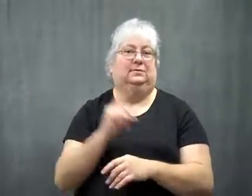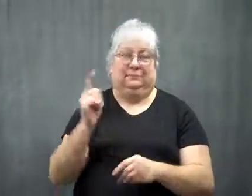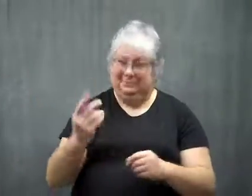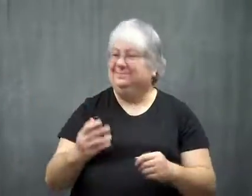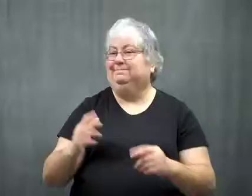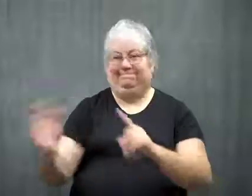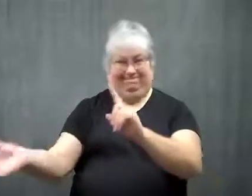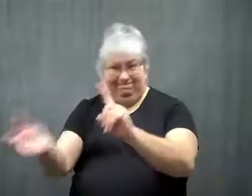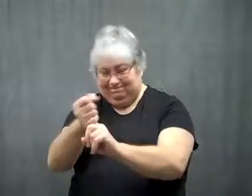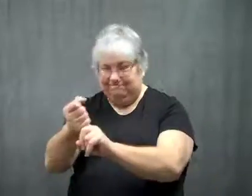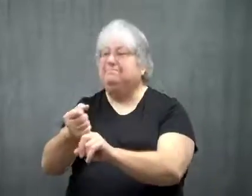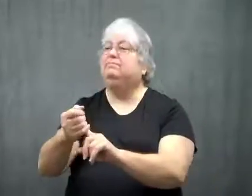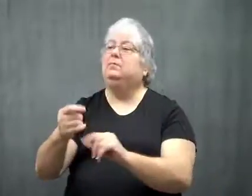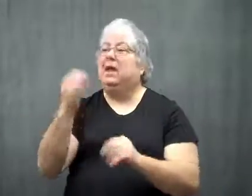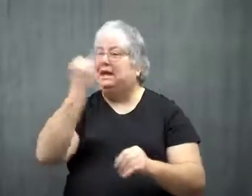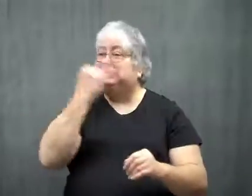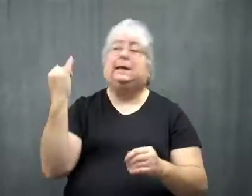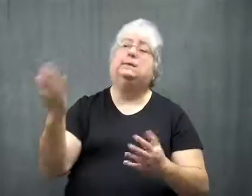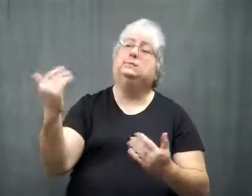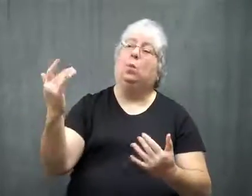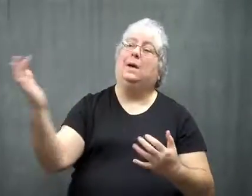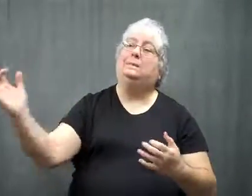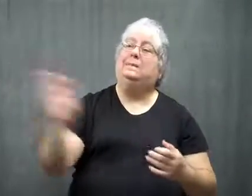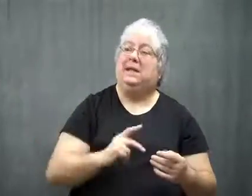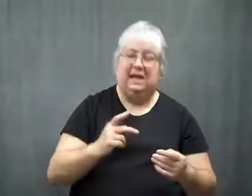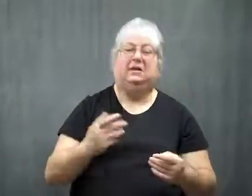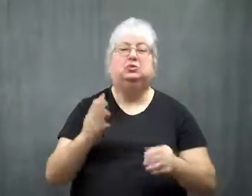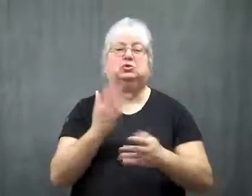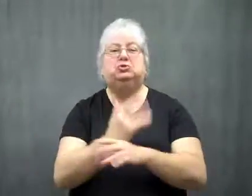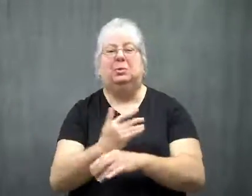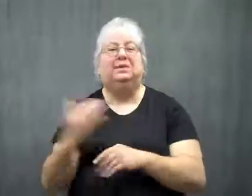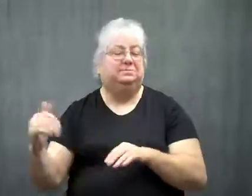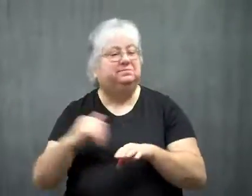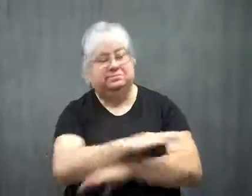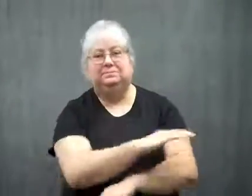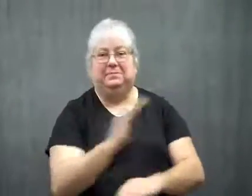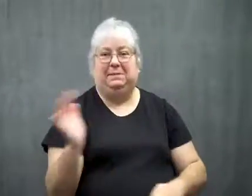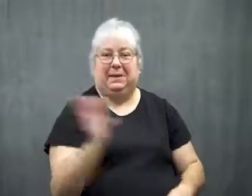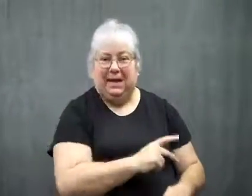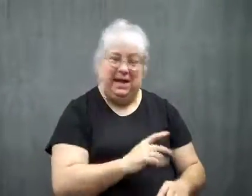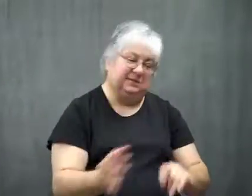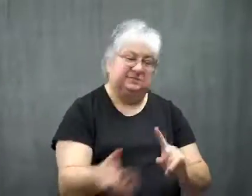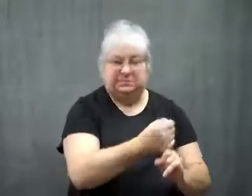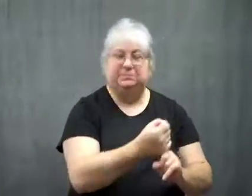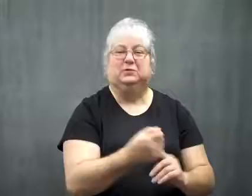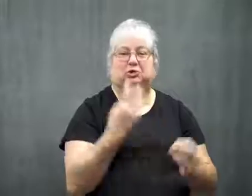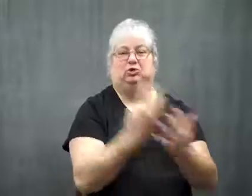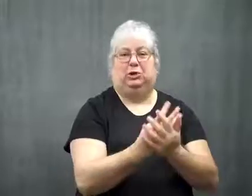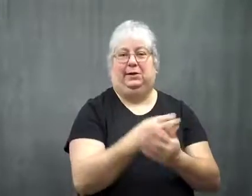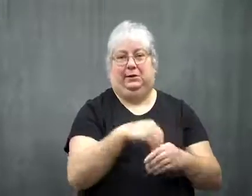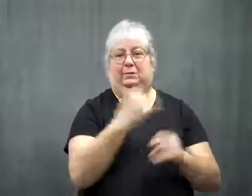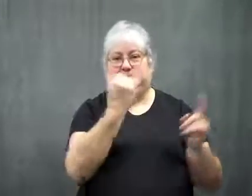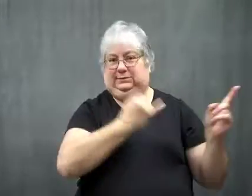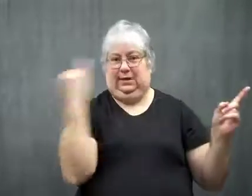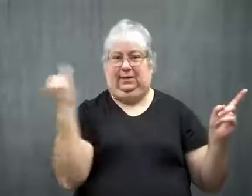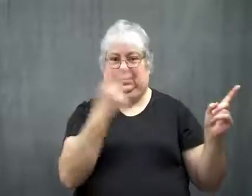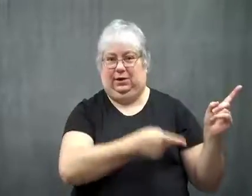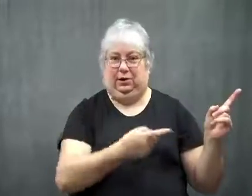He was extradited, and jailed in Italy.